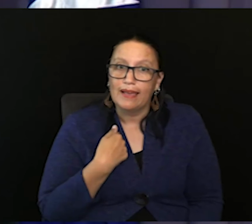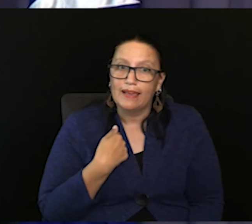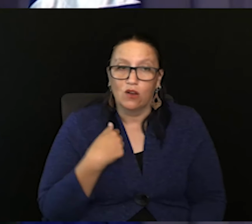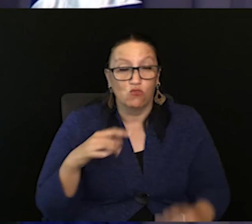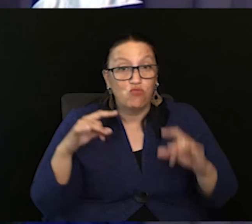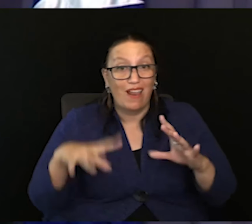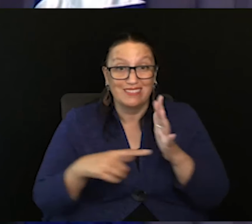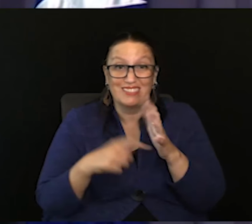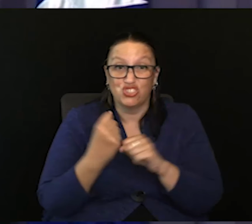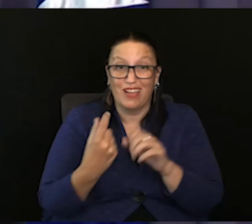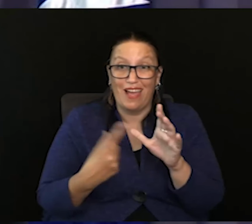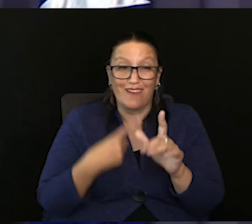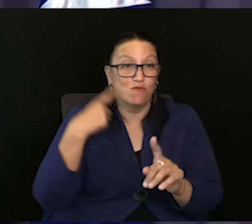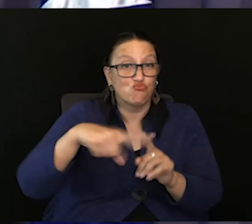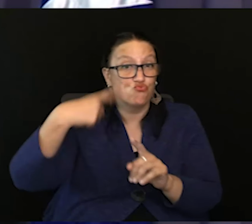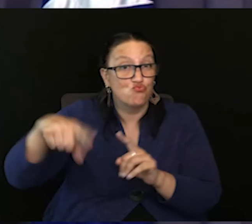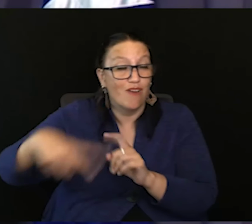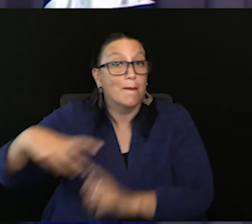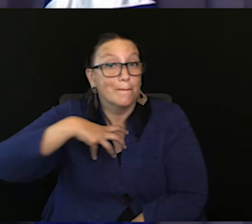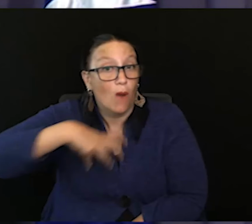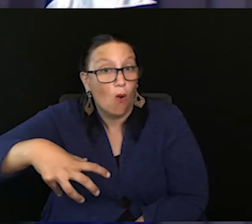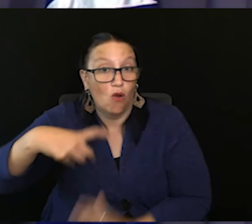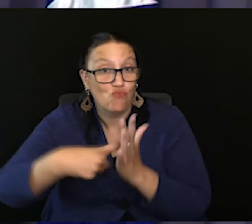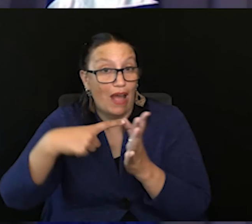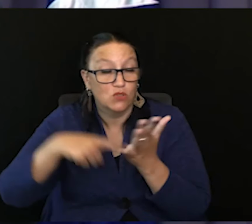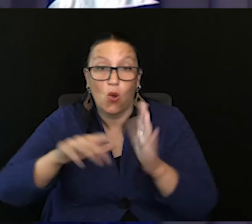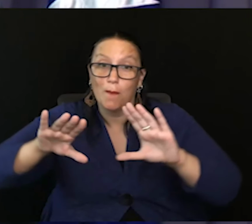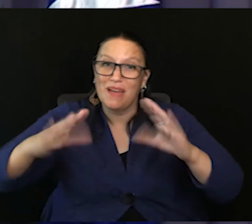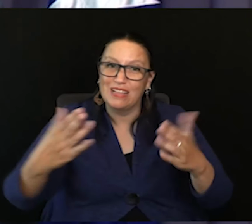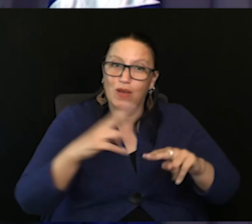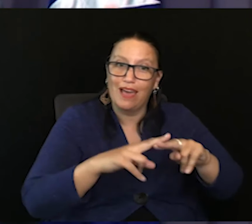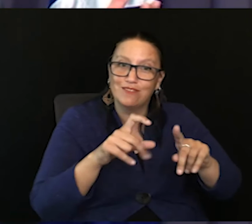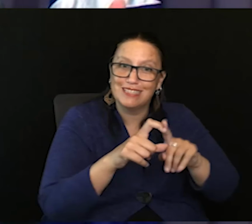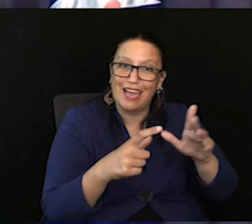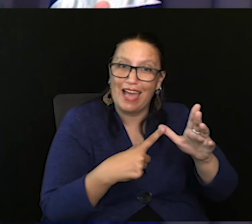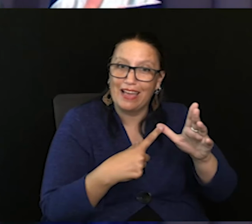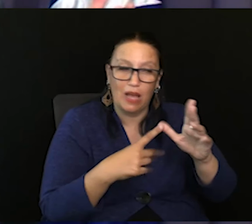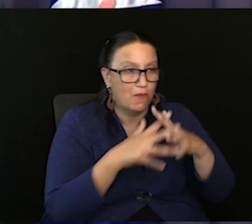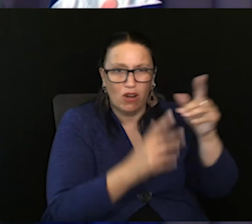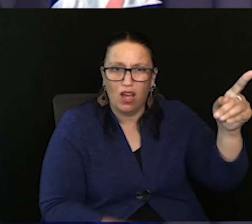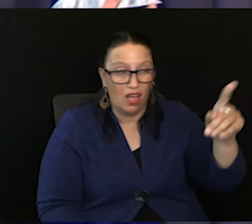at least last time I looked at the data, TGA has approved more rapid antigen tests and FDA, despite the fact they're 15 times bigger than us.